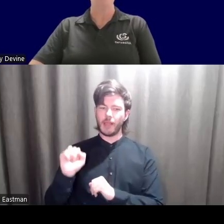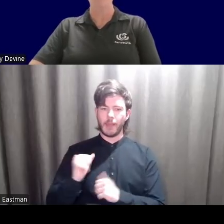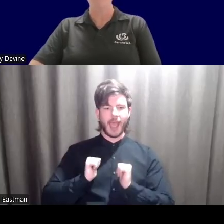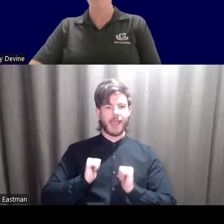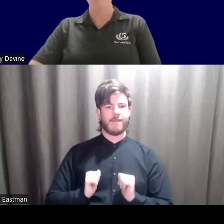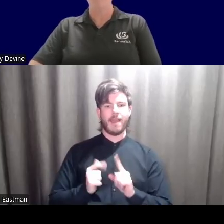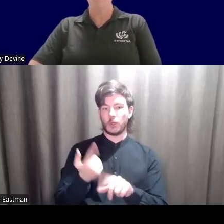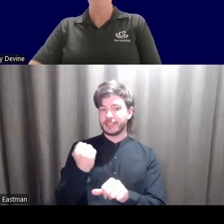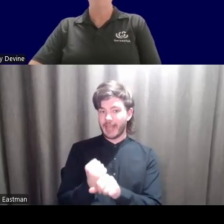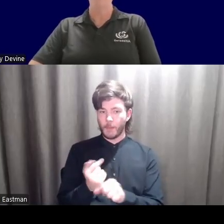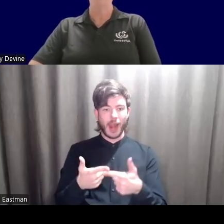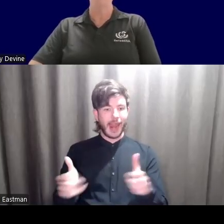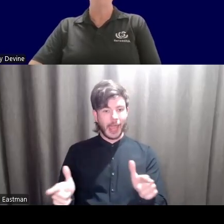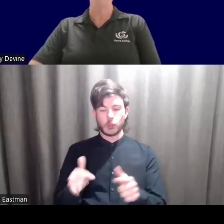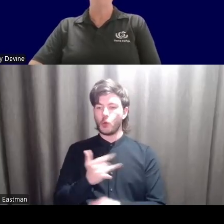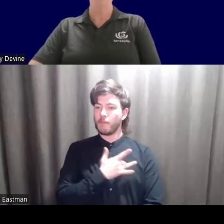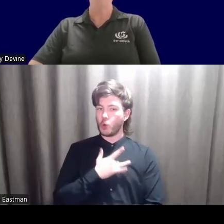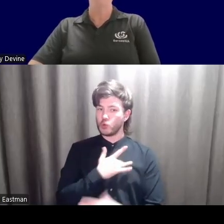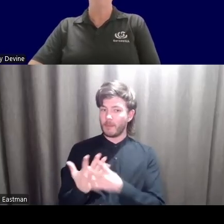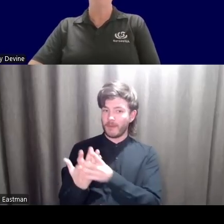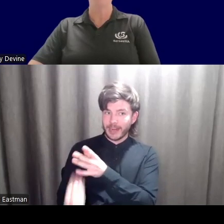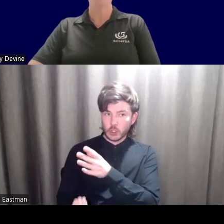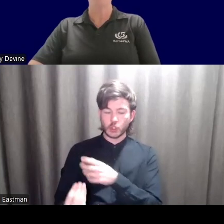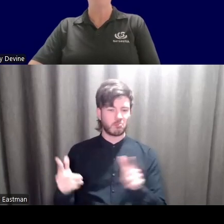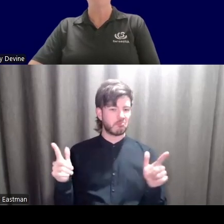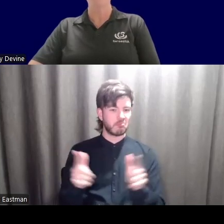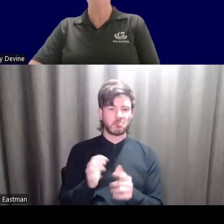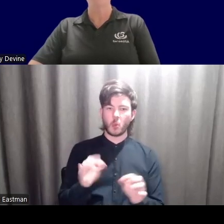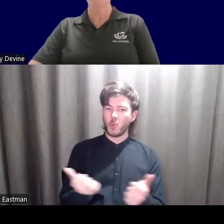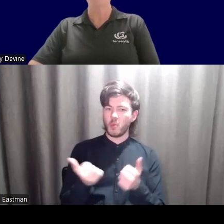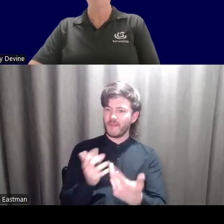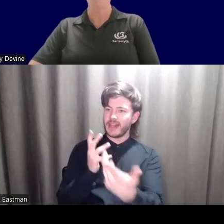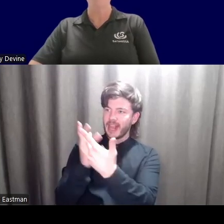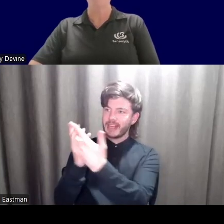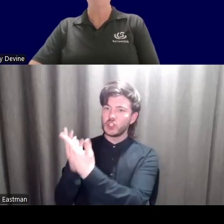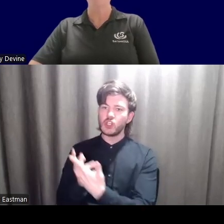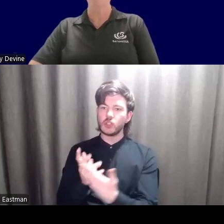engagement. Acknowledging a person's past experiences, consider how these